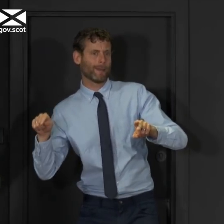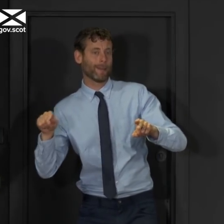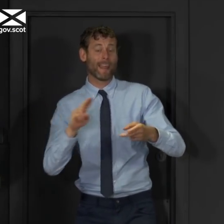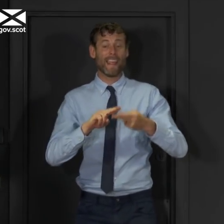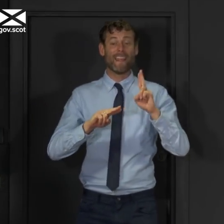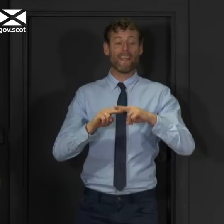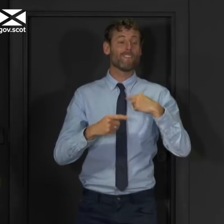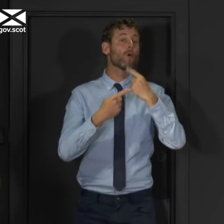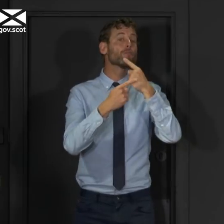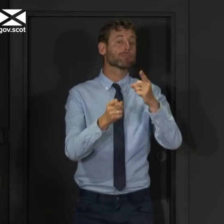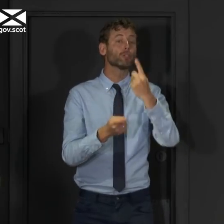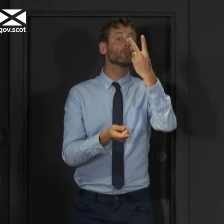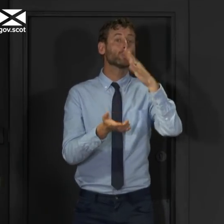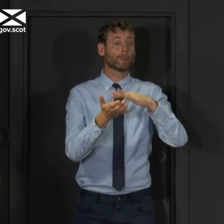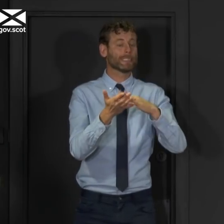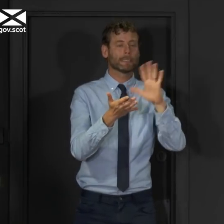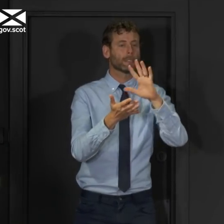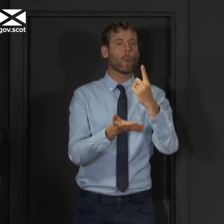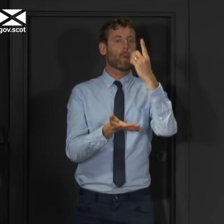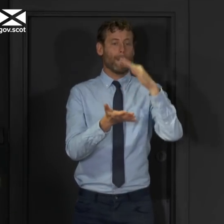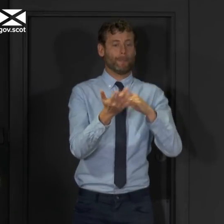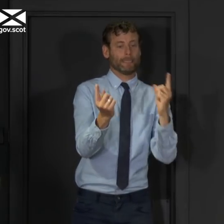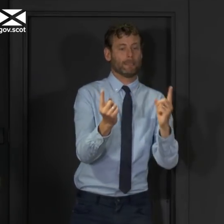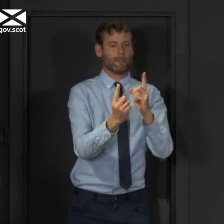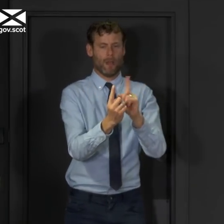against that advice i would no doubt have the Daily Telegraph and others asking me why